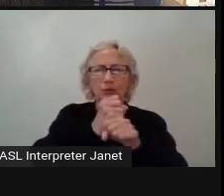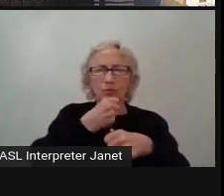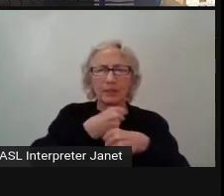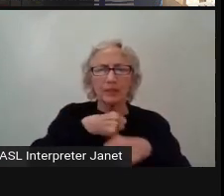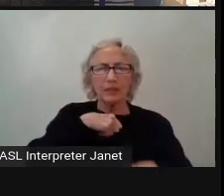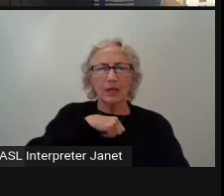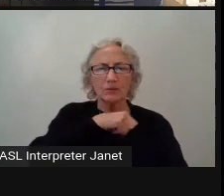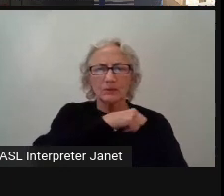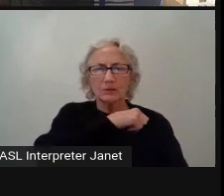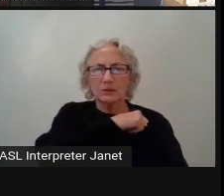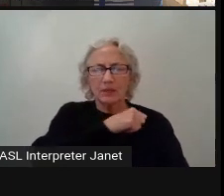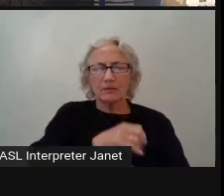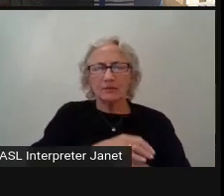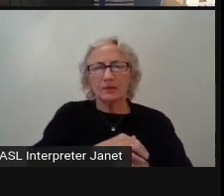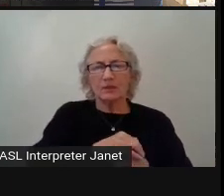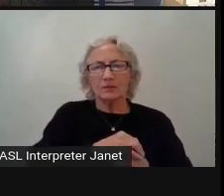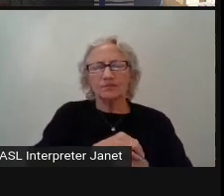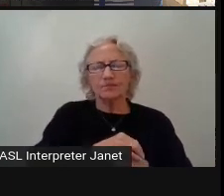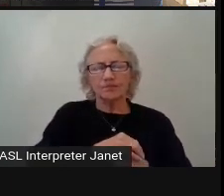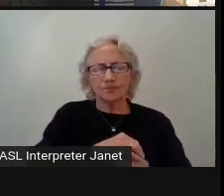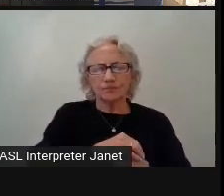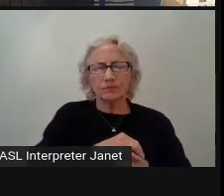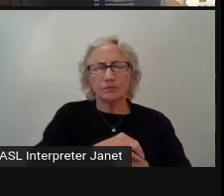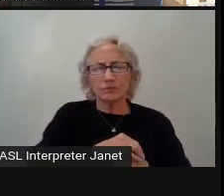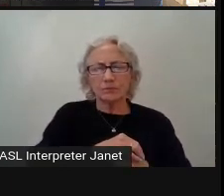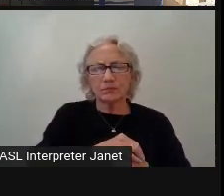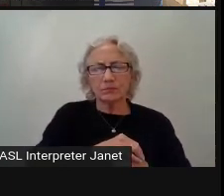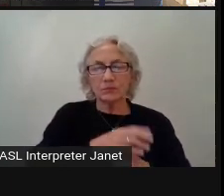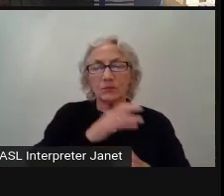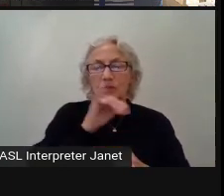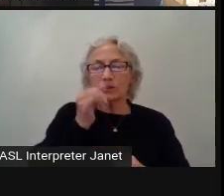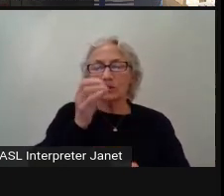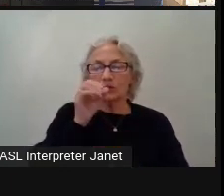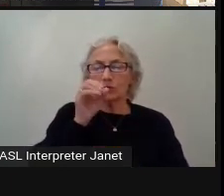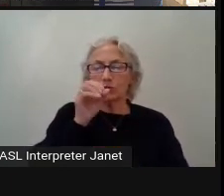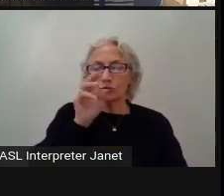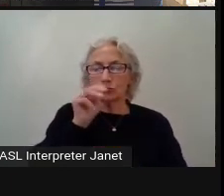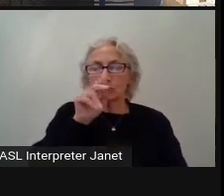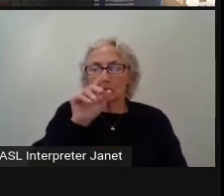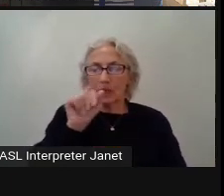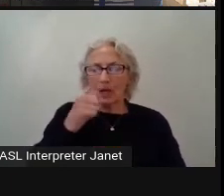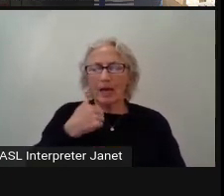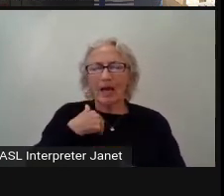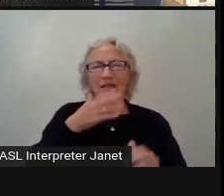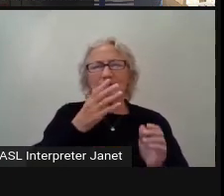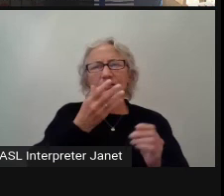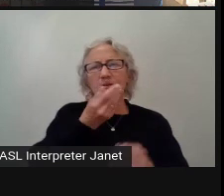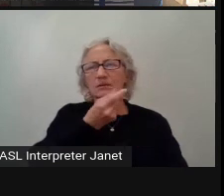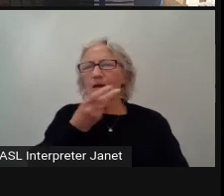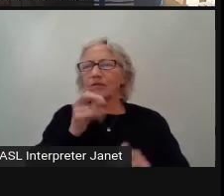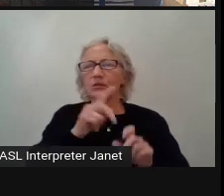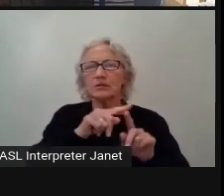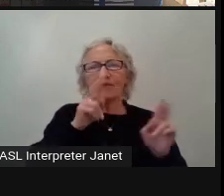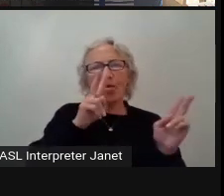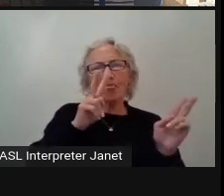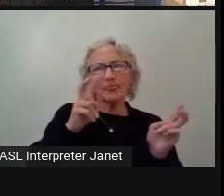in the introduction that Joomla had several themes for the front end, and one of them was Beez.